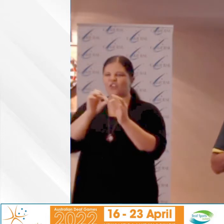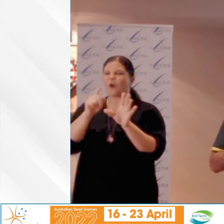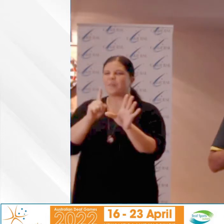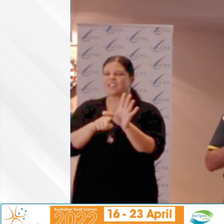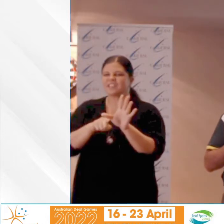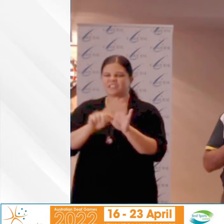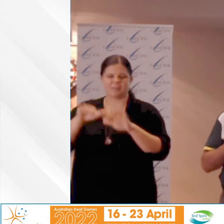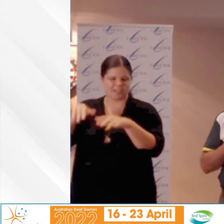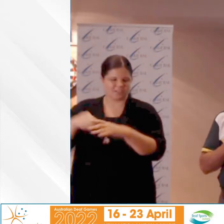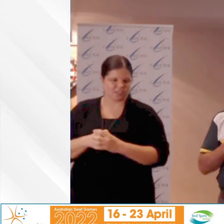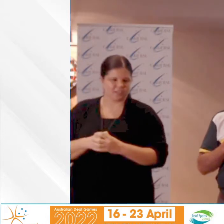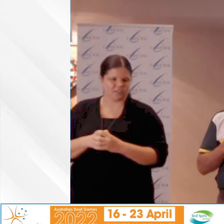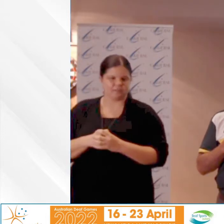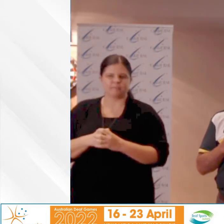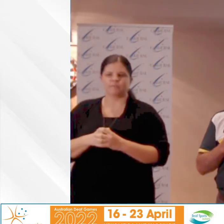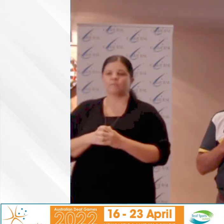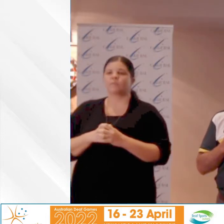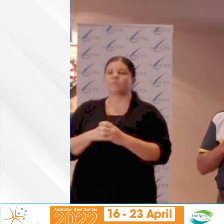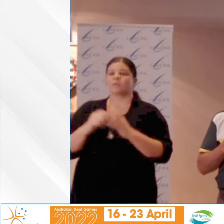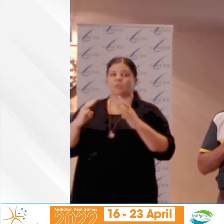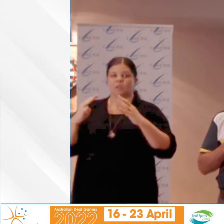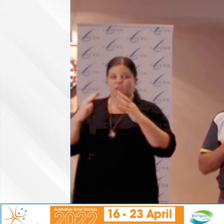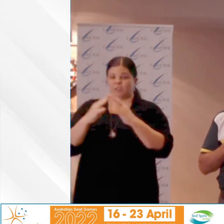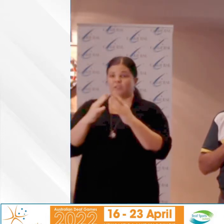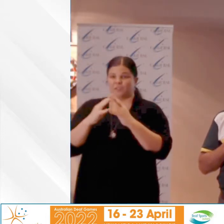or five aside at least will be down the football academy